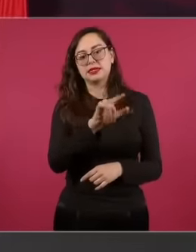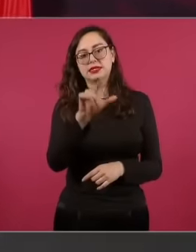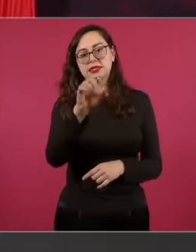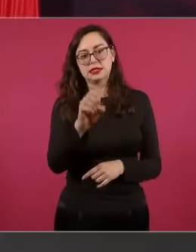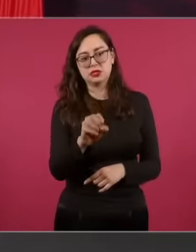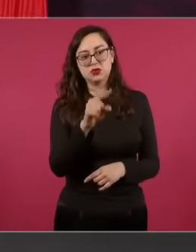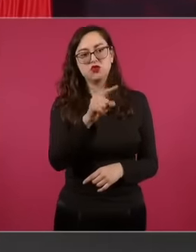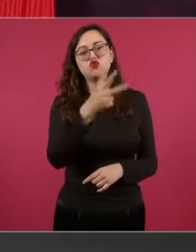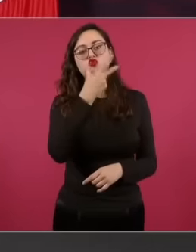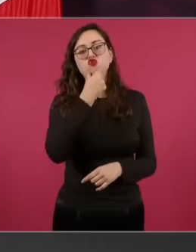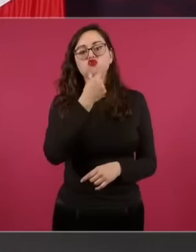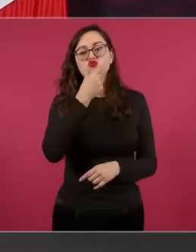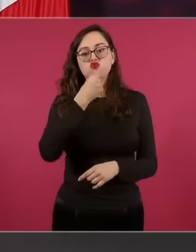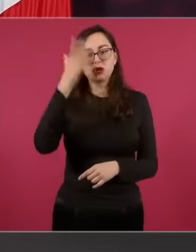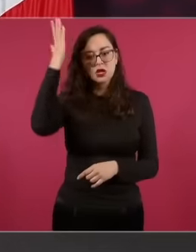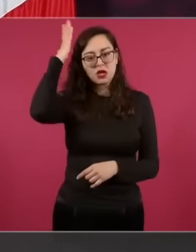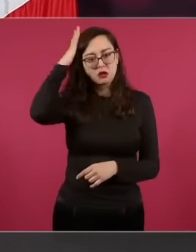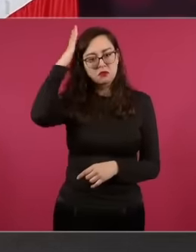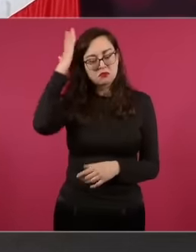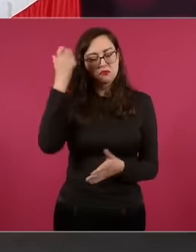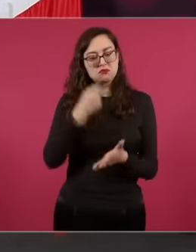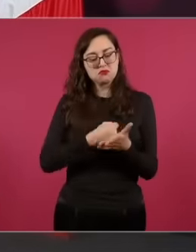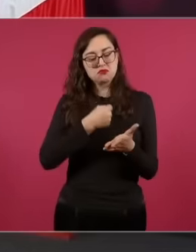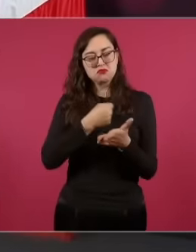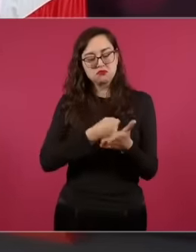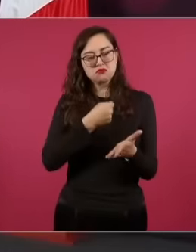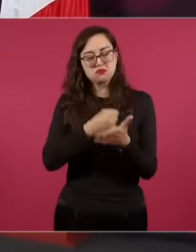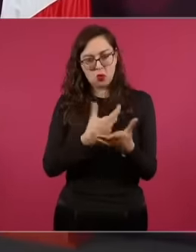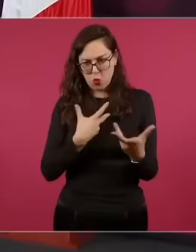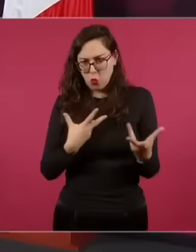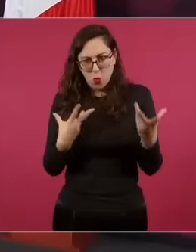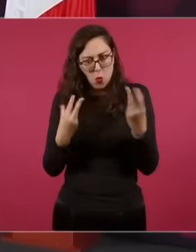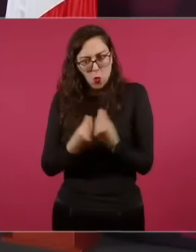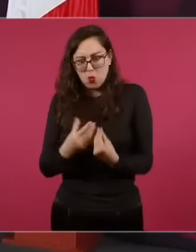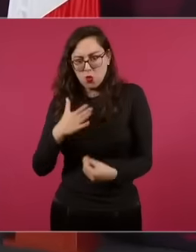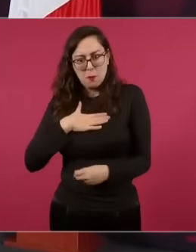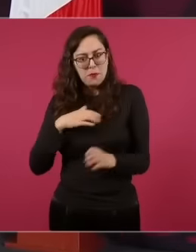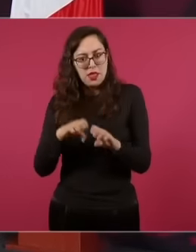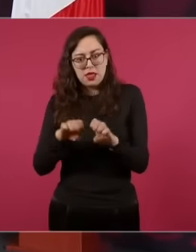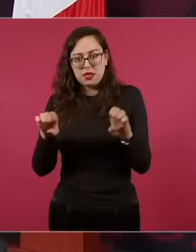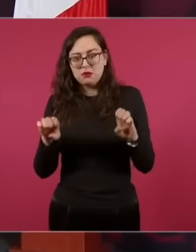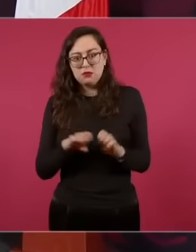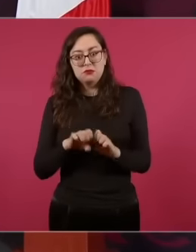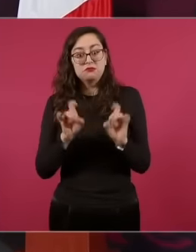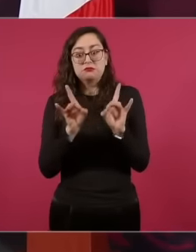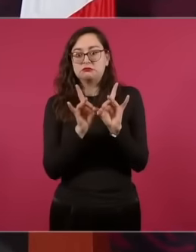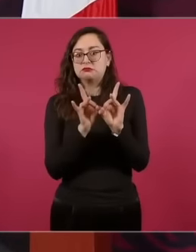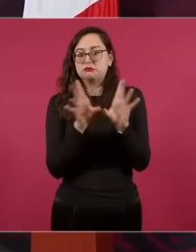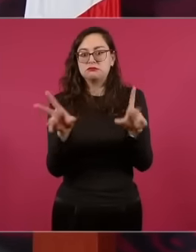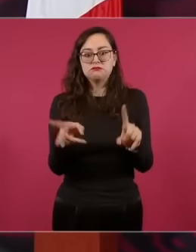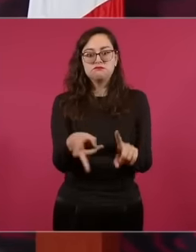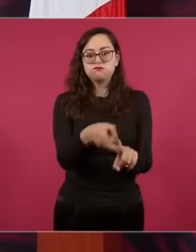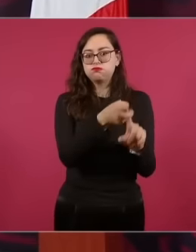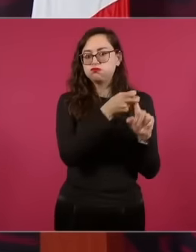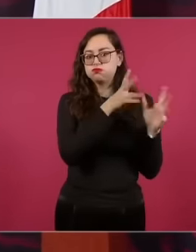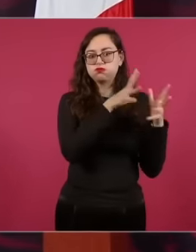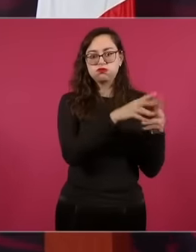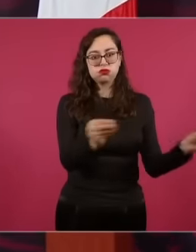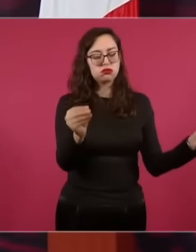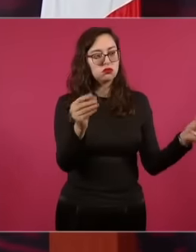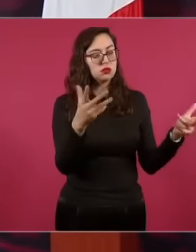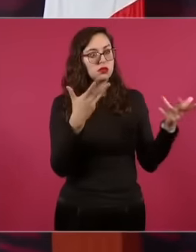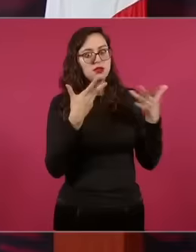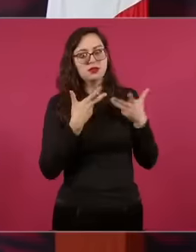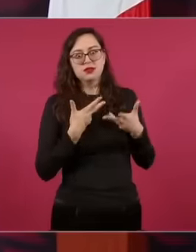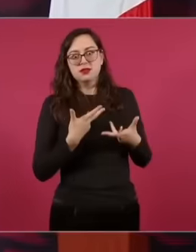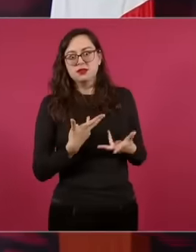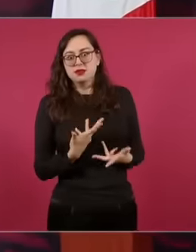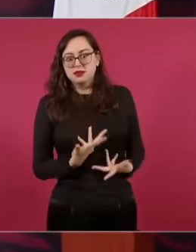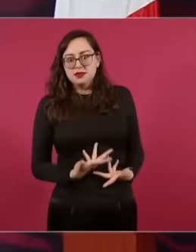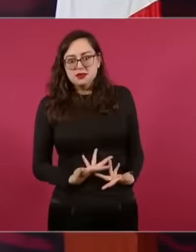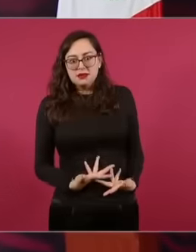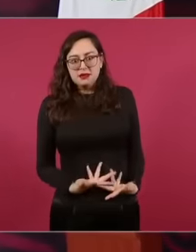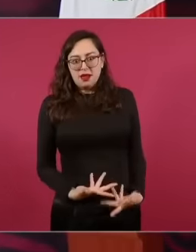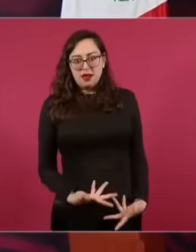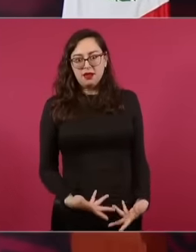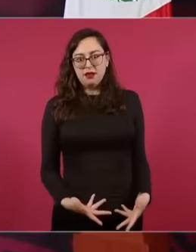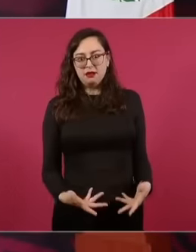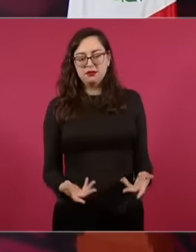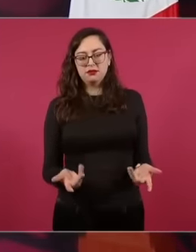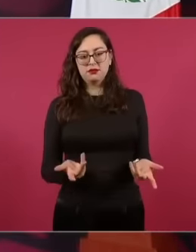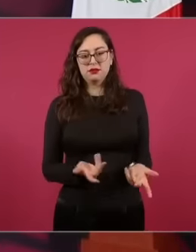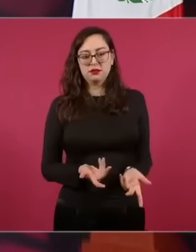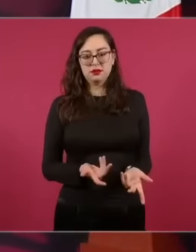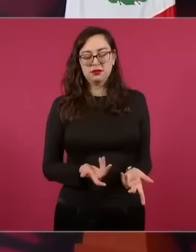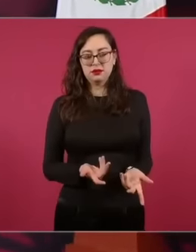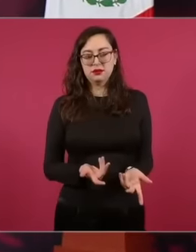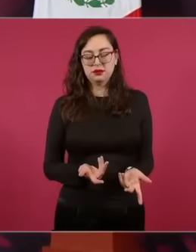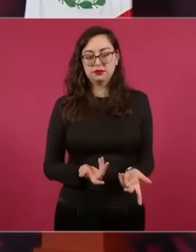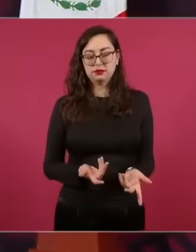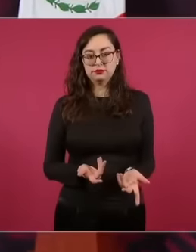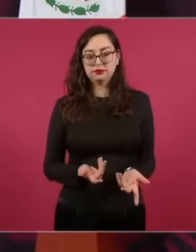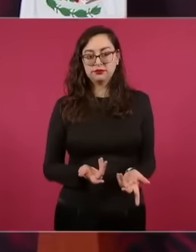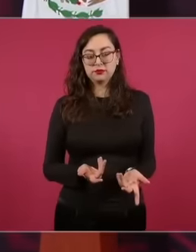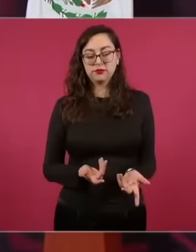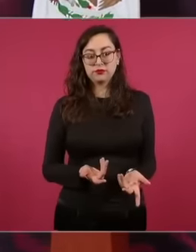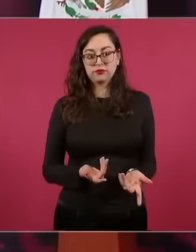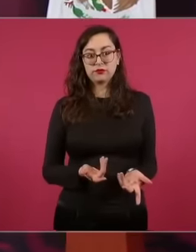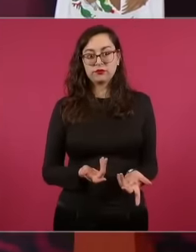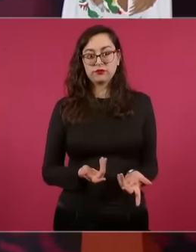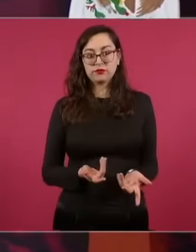Jalisco, who was one of those who started with us, he lost his job, he got a job and had